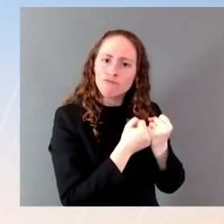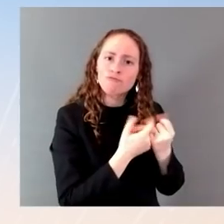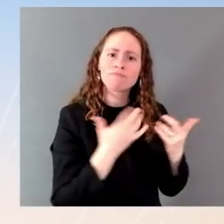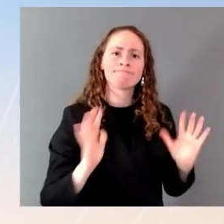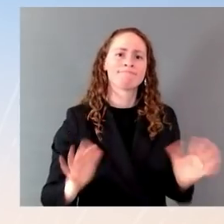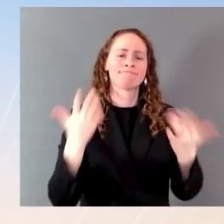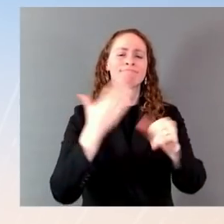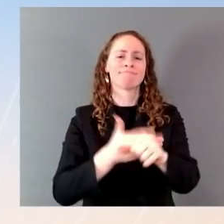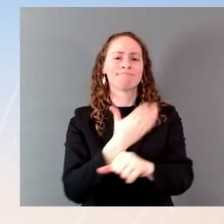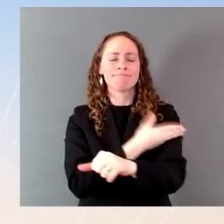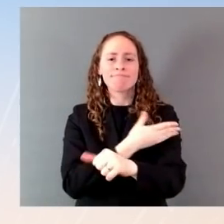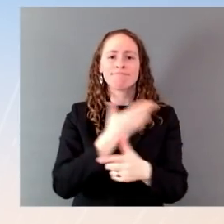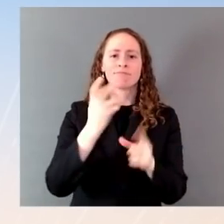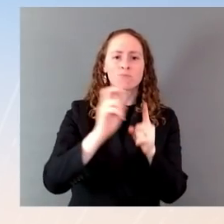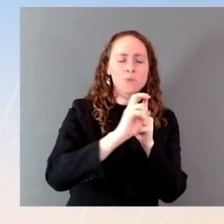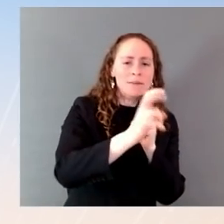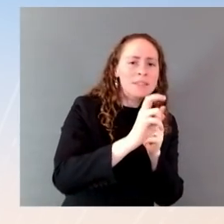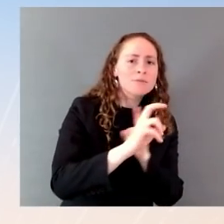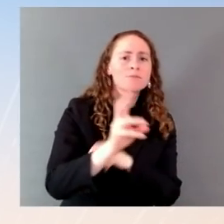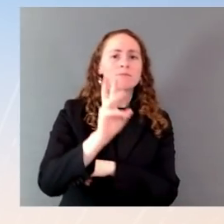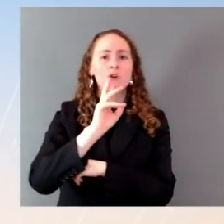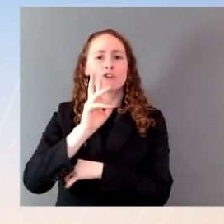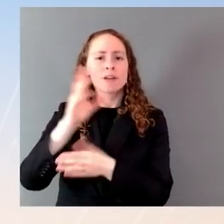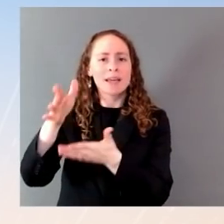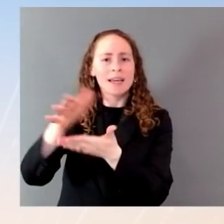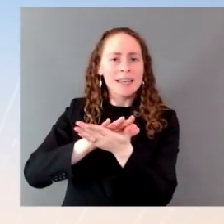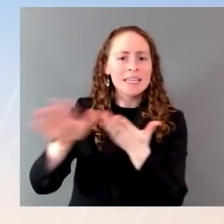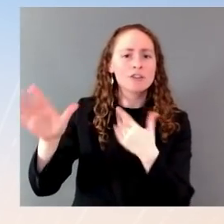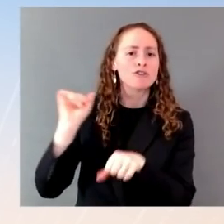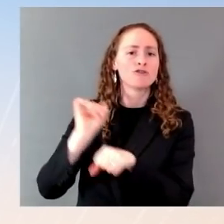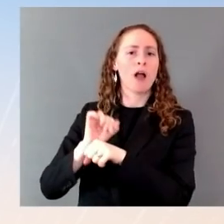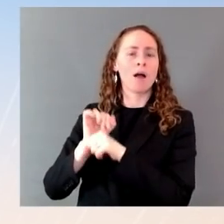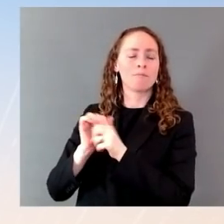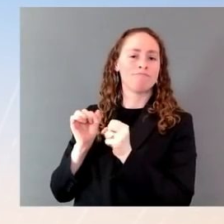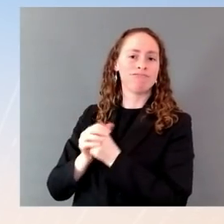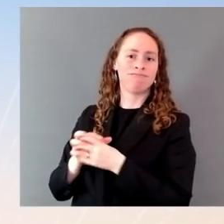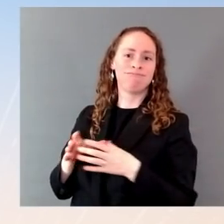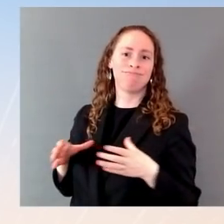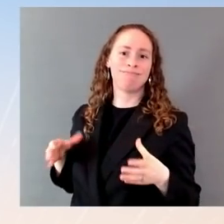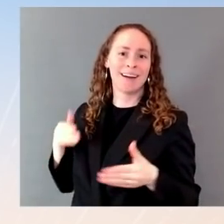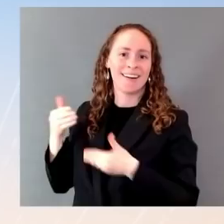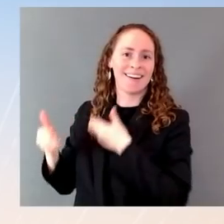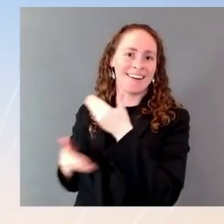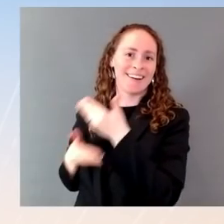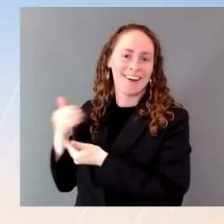and the administration's nationwide tour that demonstrates how the President is following through on his promise